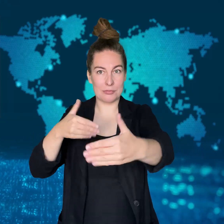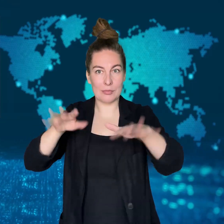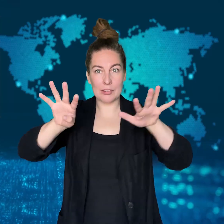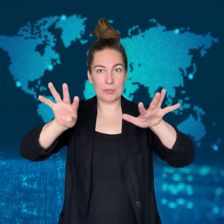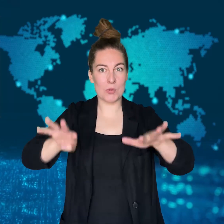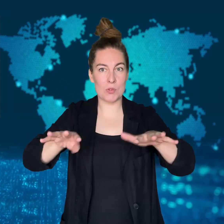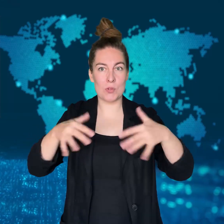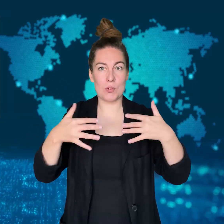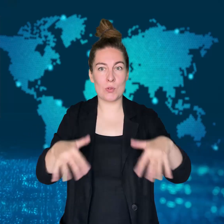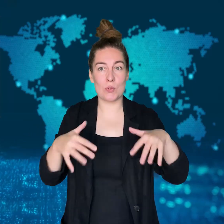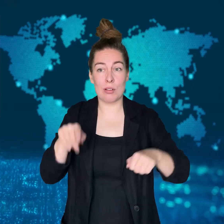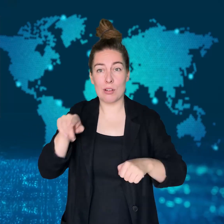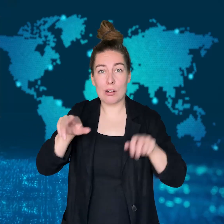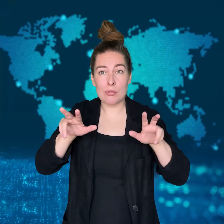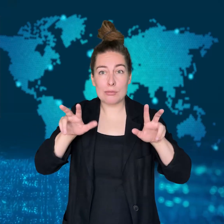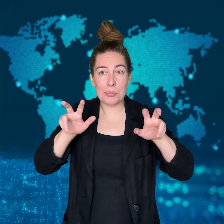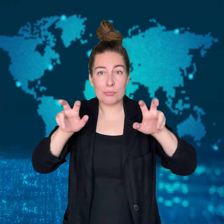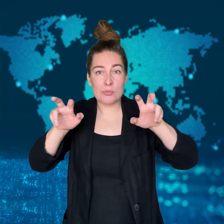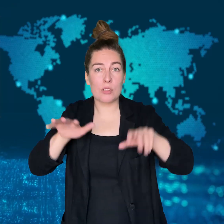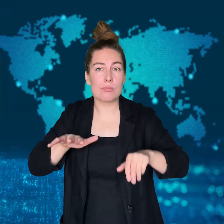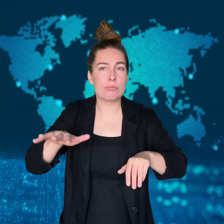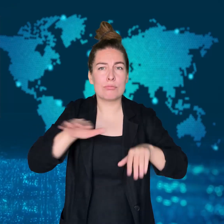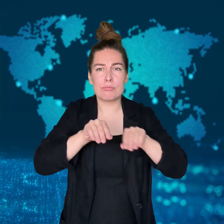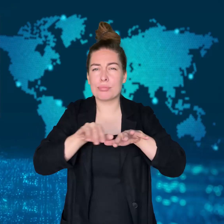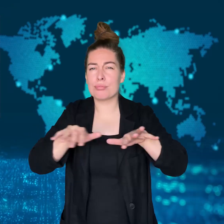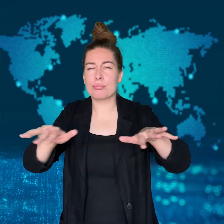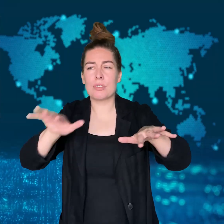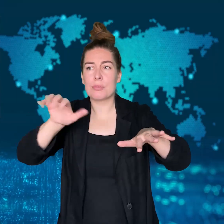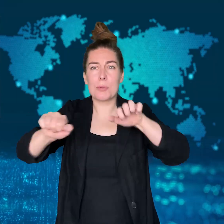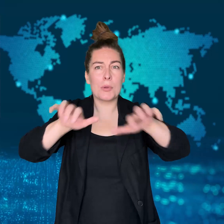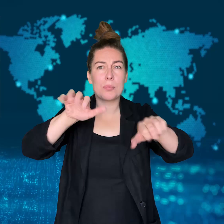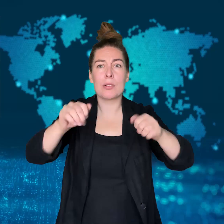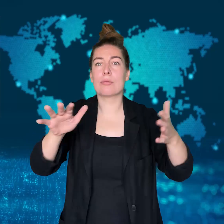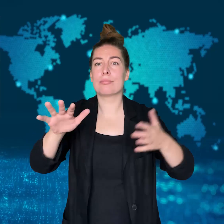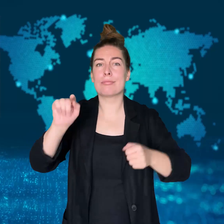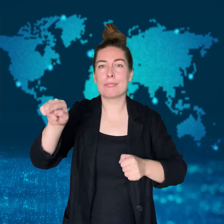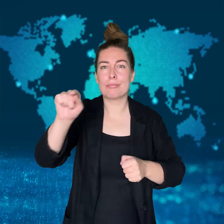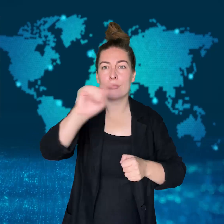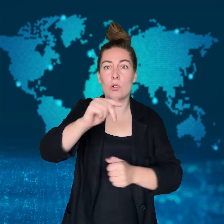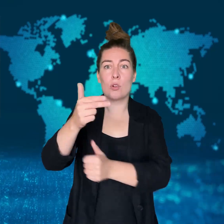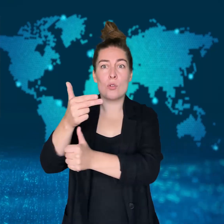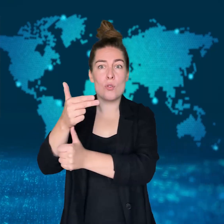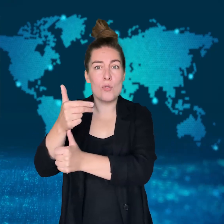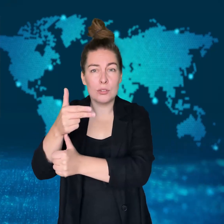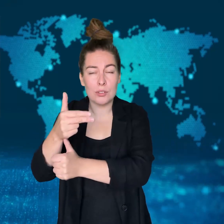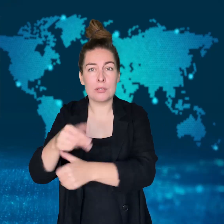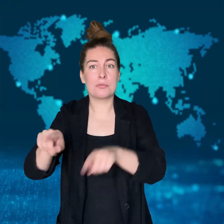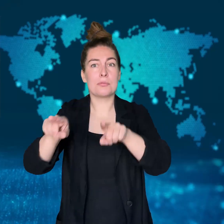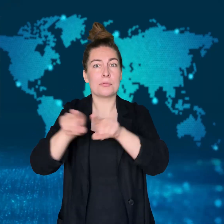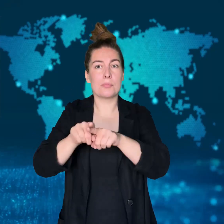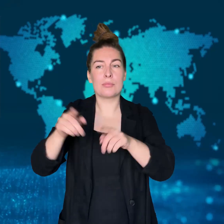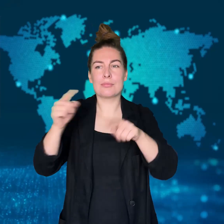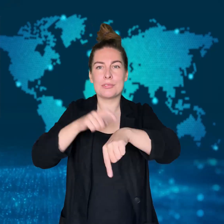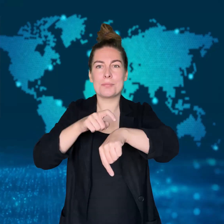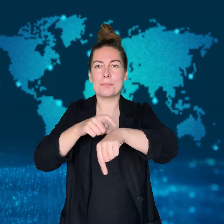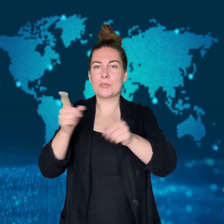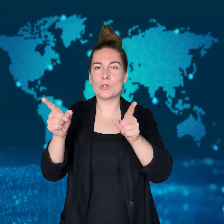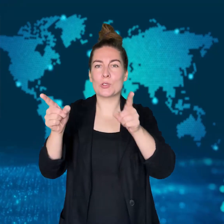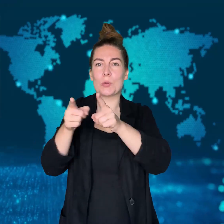those Olympics are nine months away.